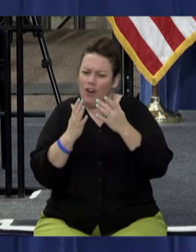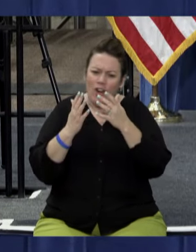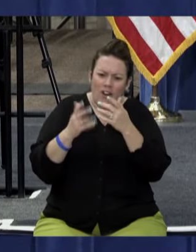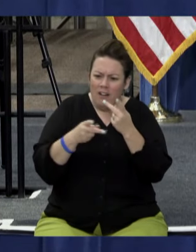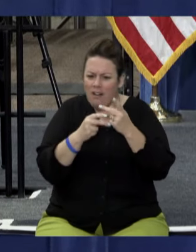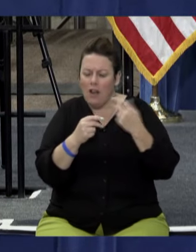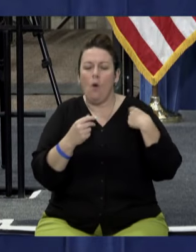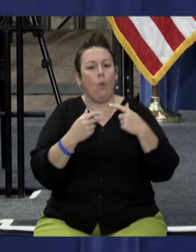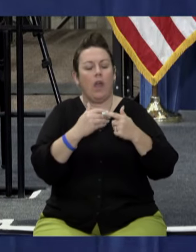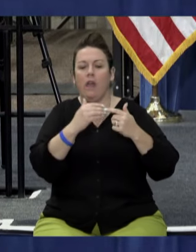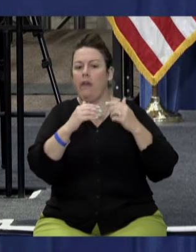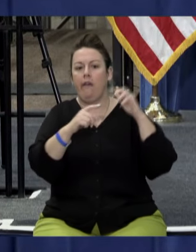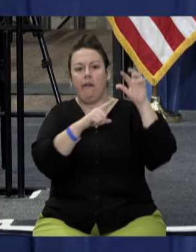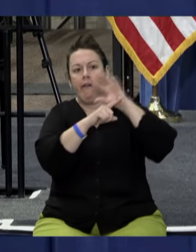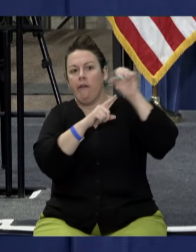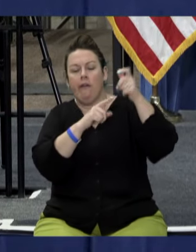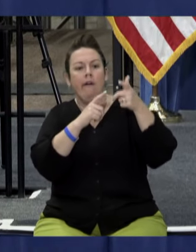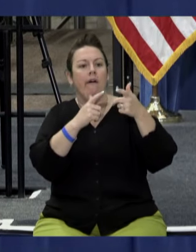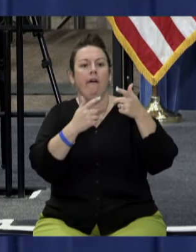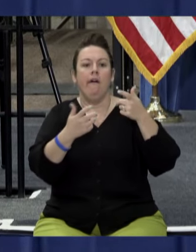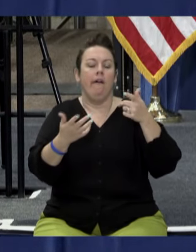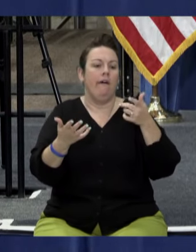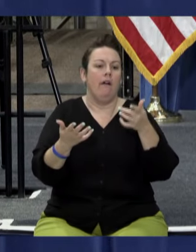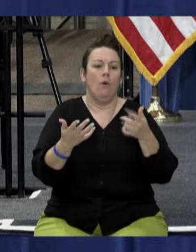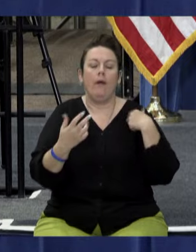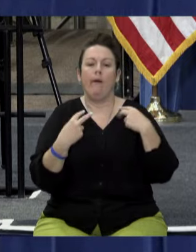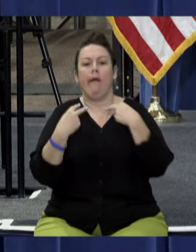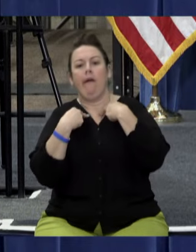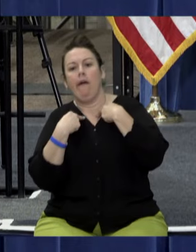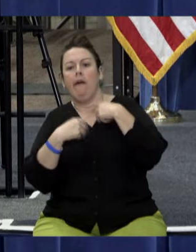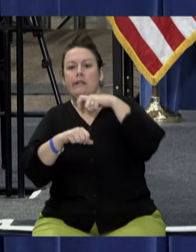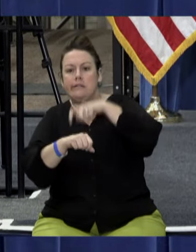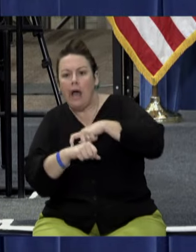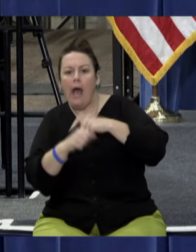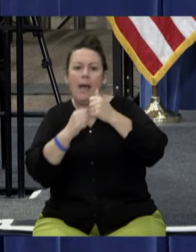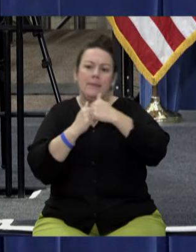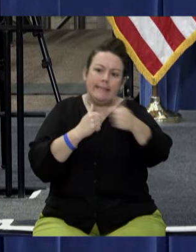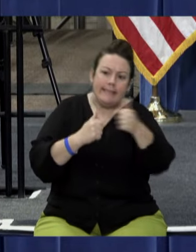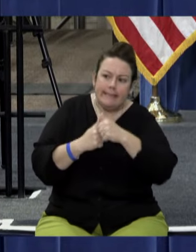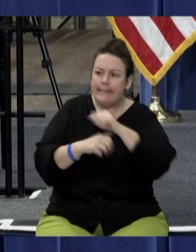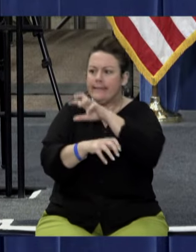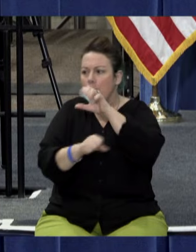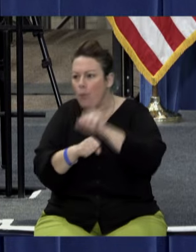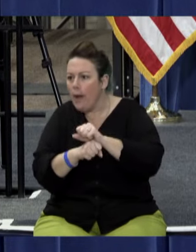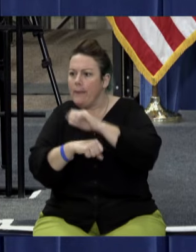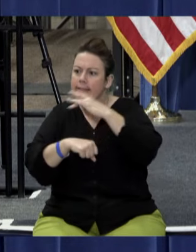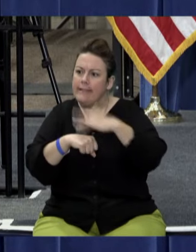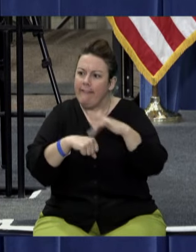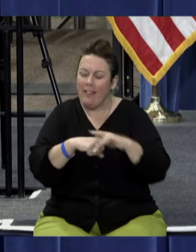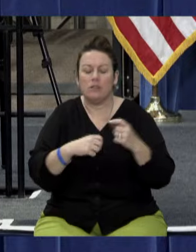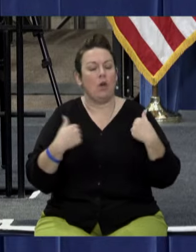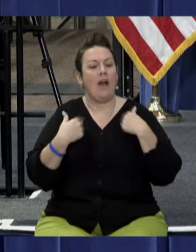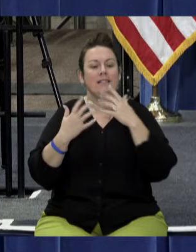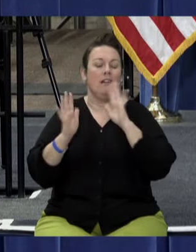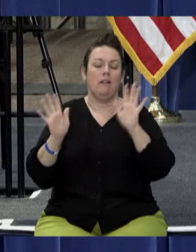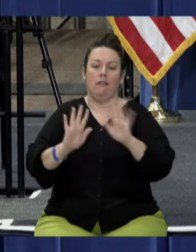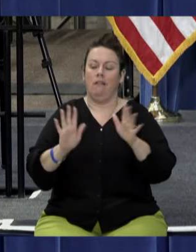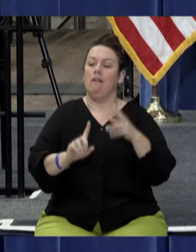miles and bound by distance and bound by time and appointments and all this other stuff. And so I just said, look, I said the best way we can look at this right now is let's